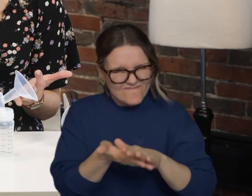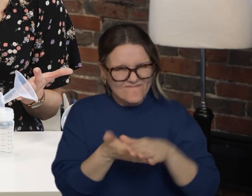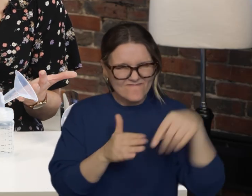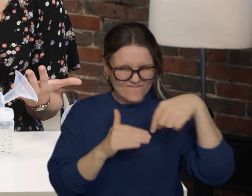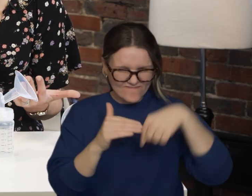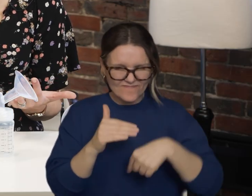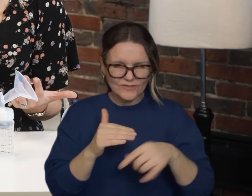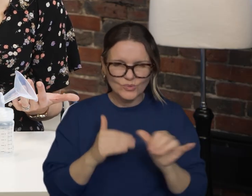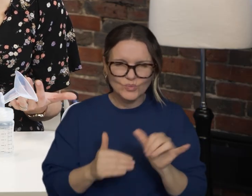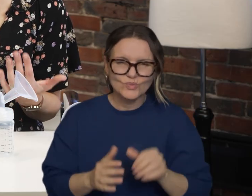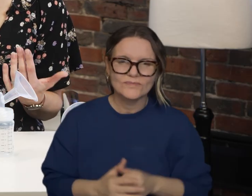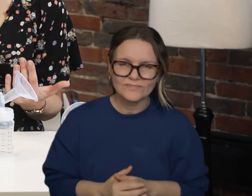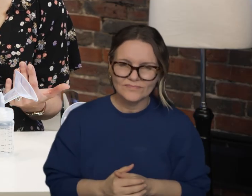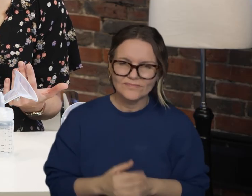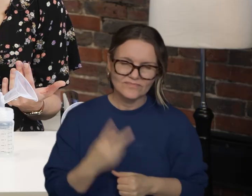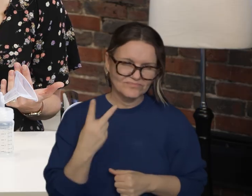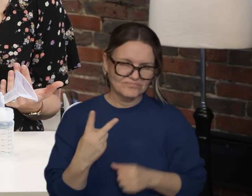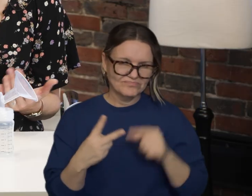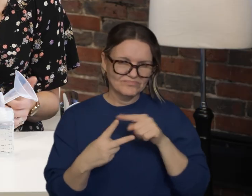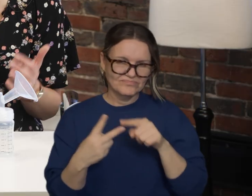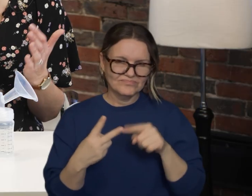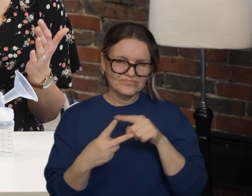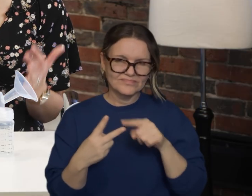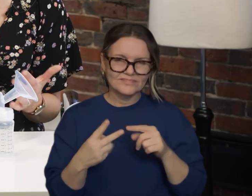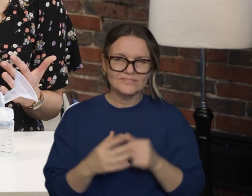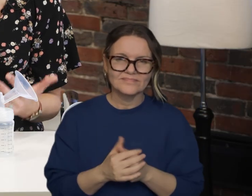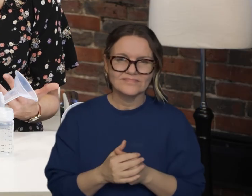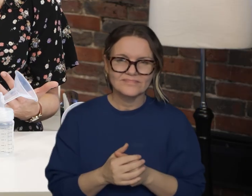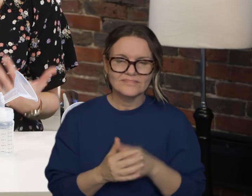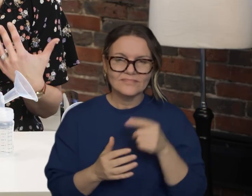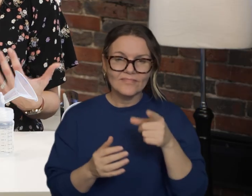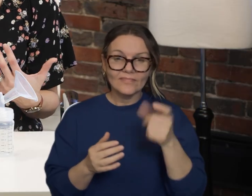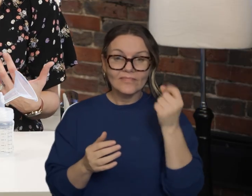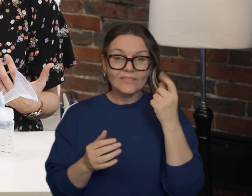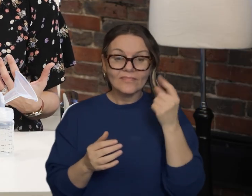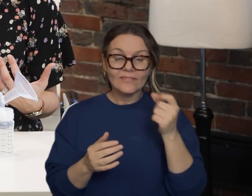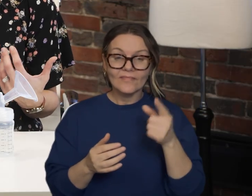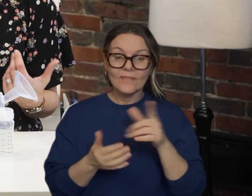first two options for cleaning your parts but you're only cleaning what comes in contact with